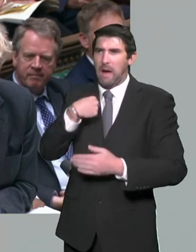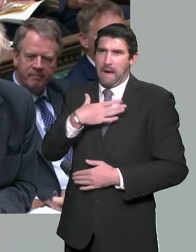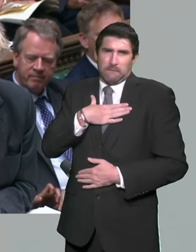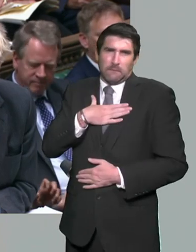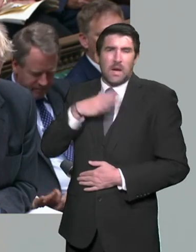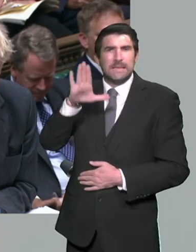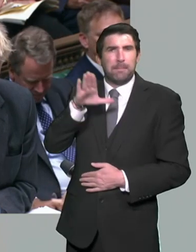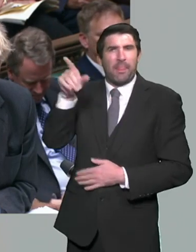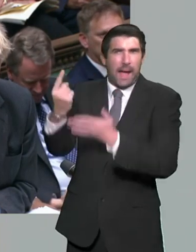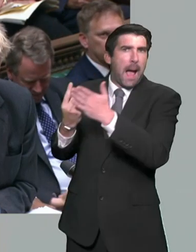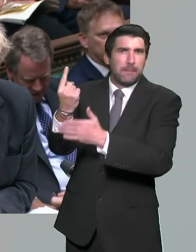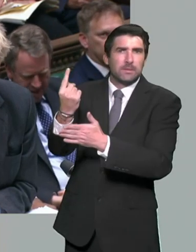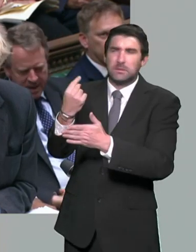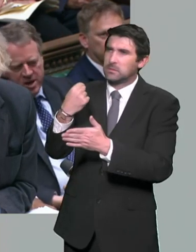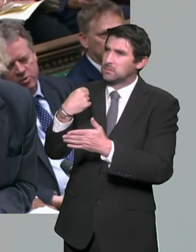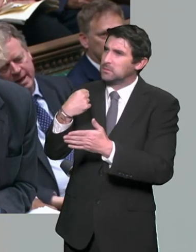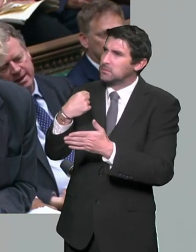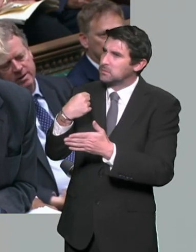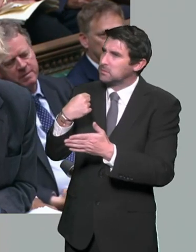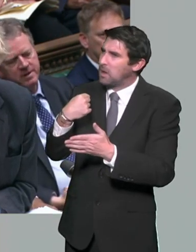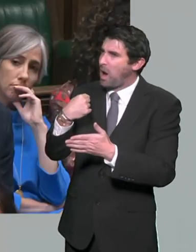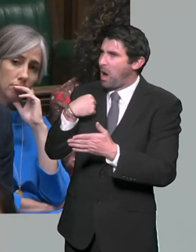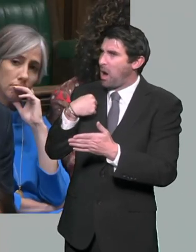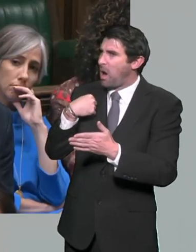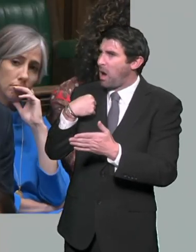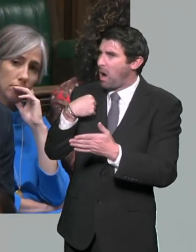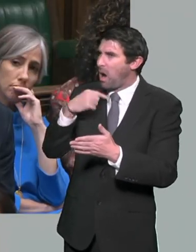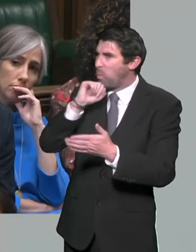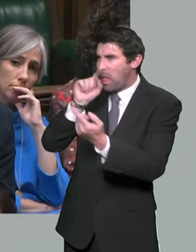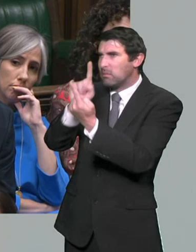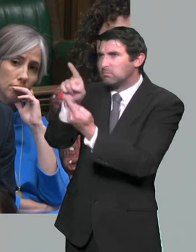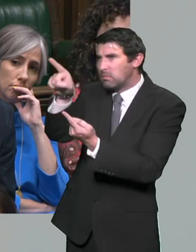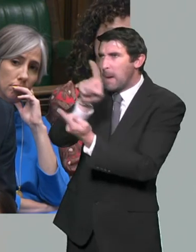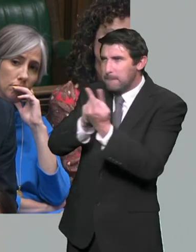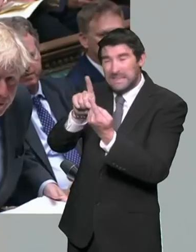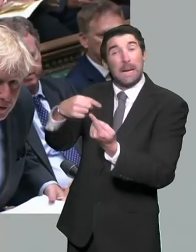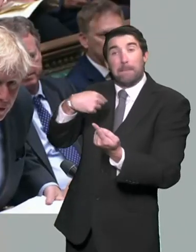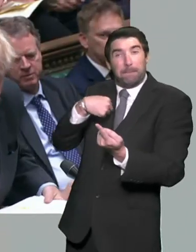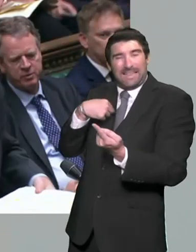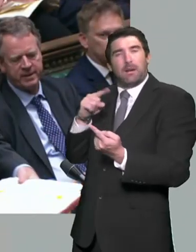I will make sure that the hon. Gentleman gets a meeting with the relevant Minister as soon as possible.